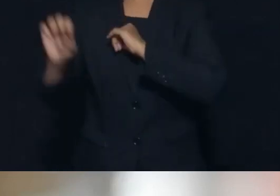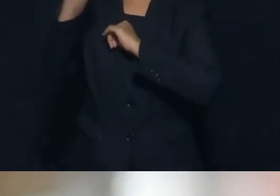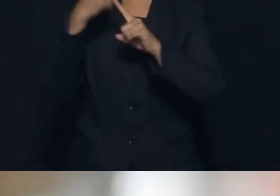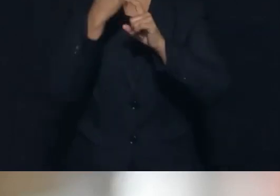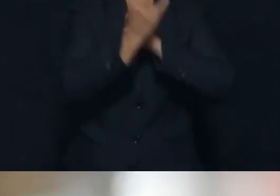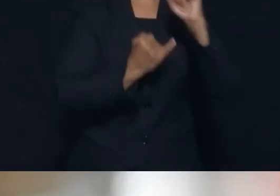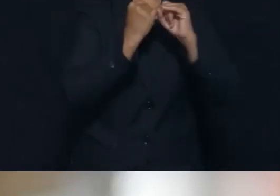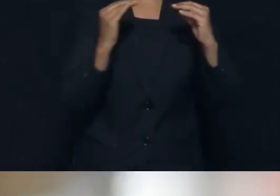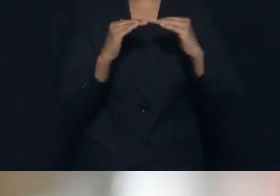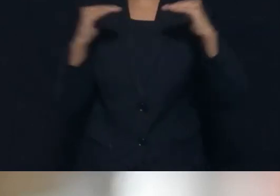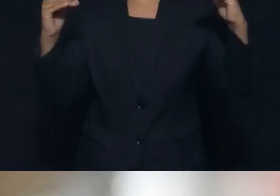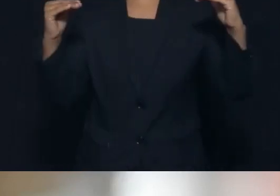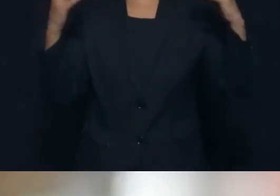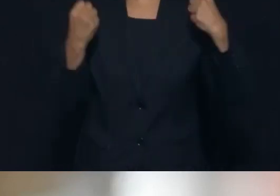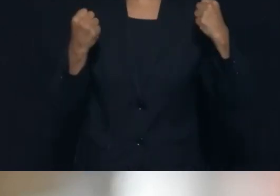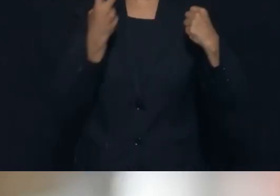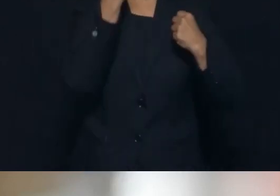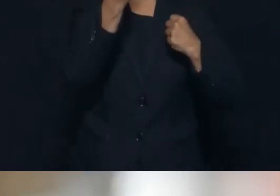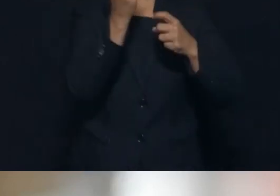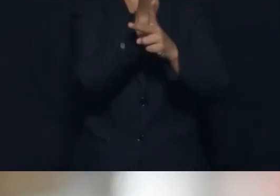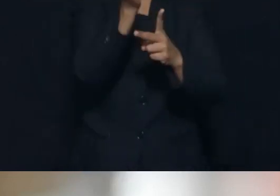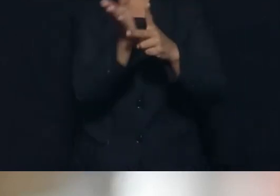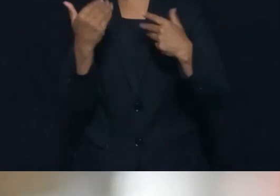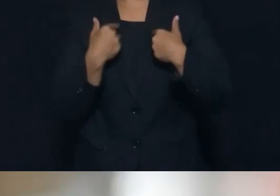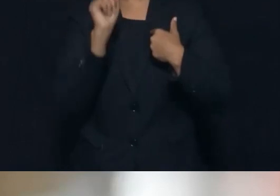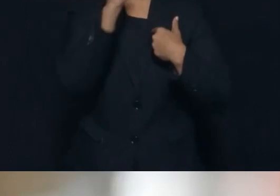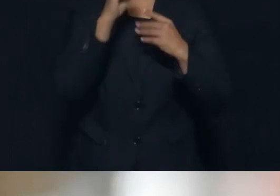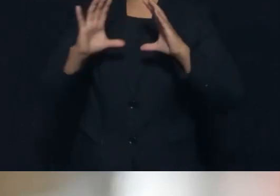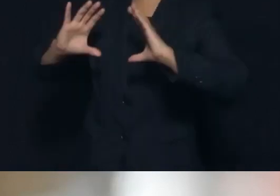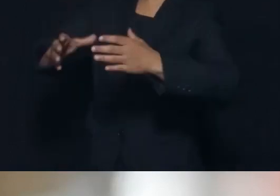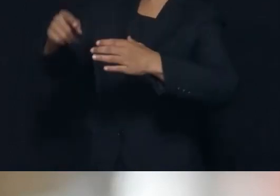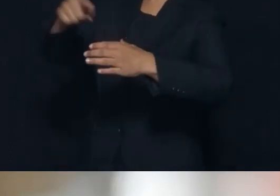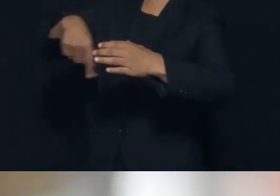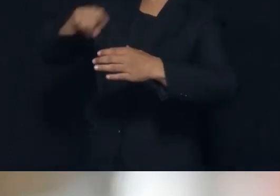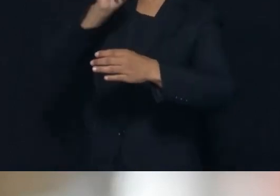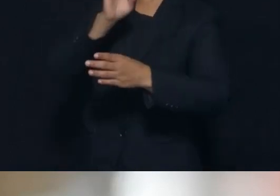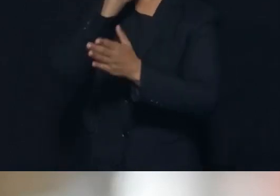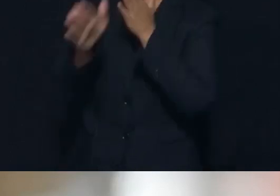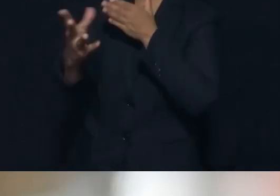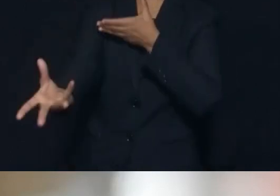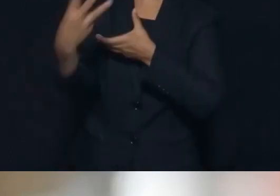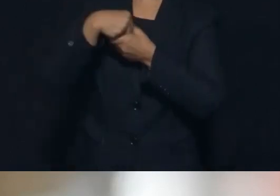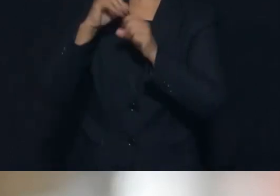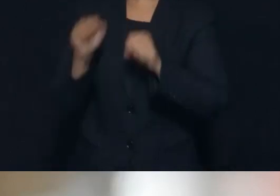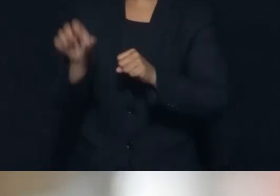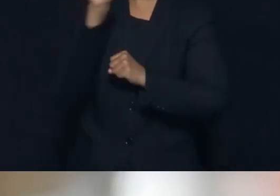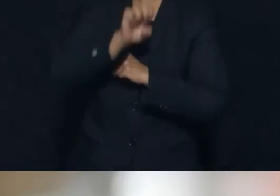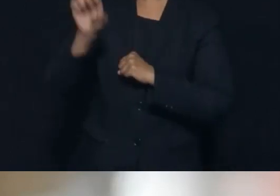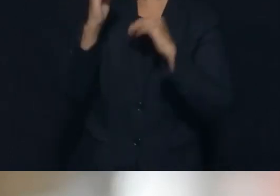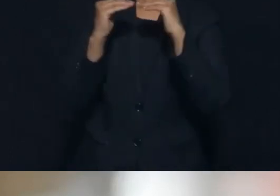Thank you, Anna. Ultimately, things need to happen on a local level. Right? Hernandez, how can the AccessibleEu center contribute to accessibility on a local level